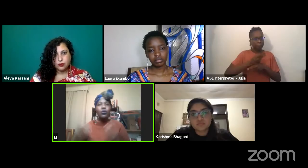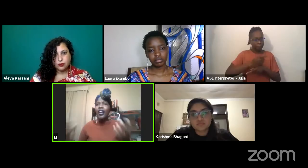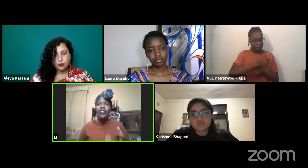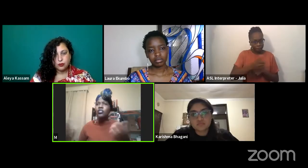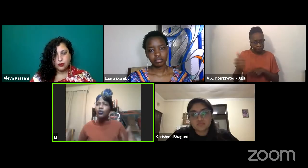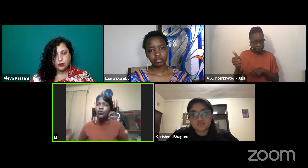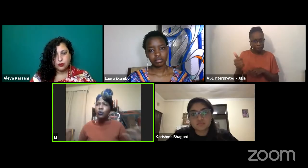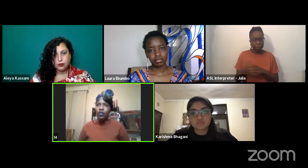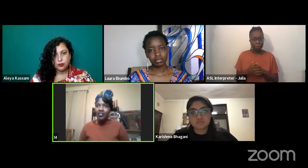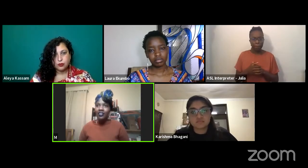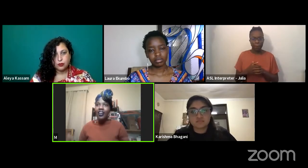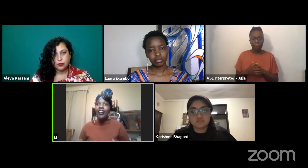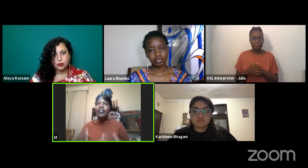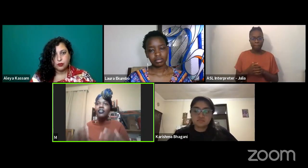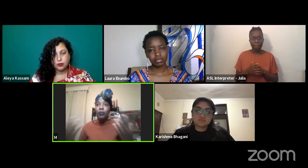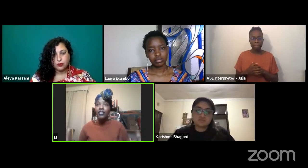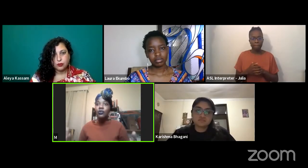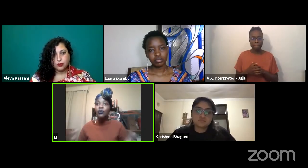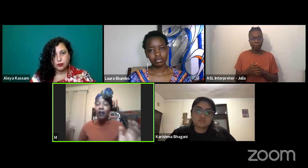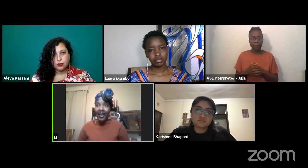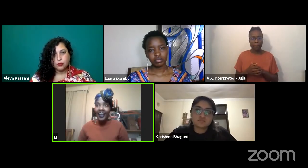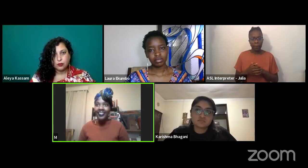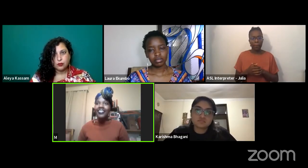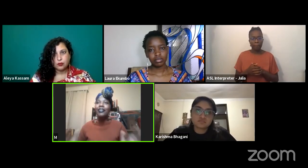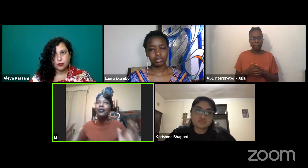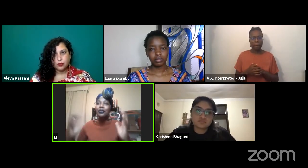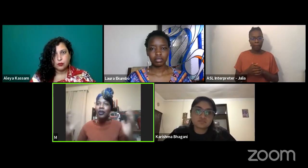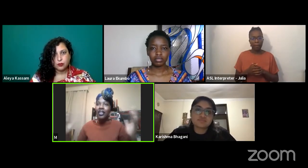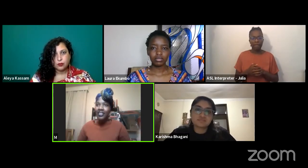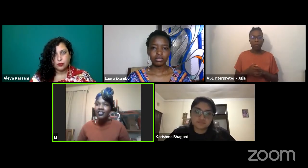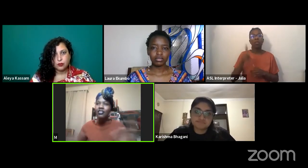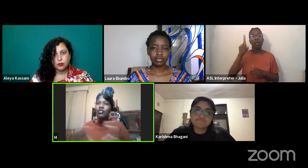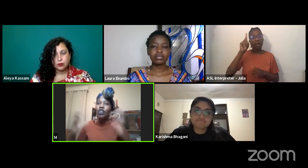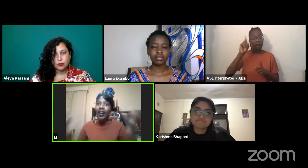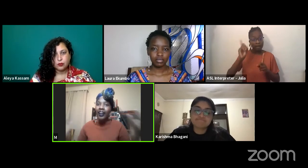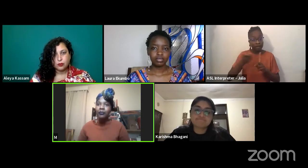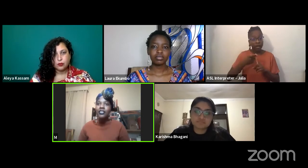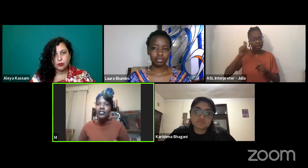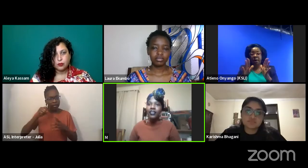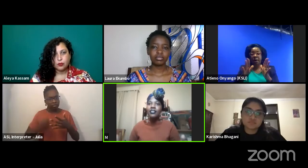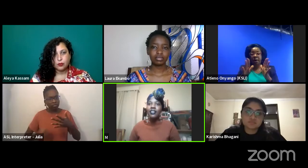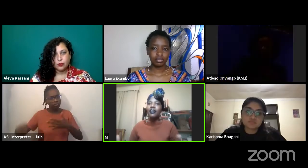You can't do the work and you must do the planning in order to at least try and mitigate that